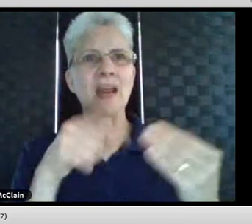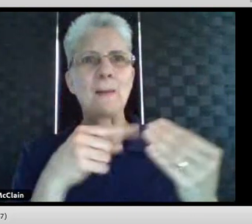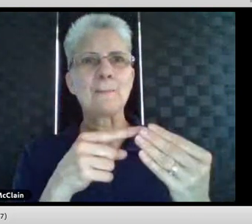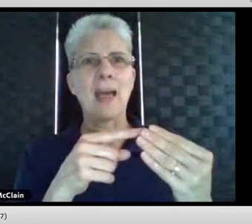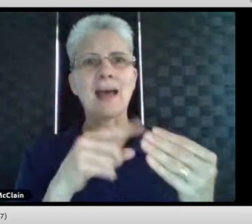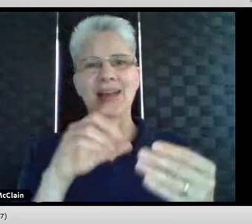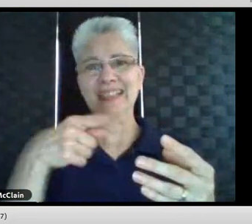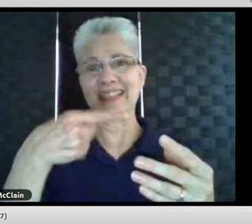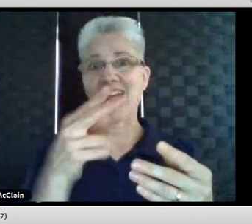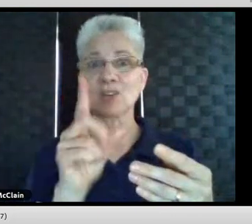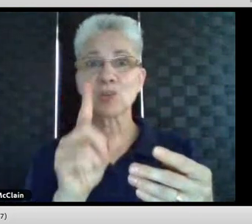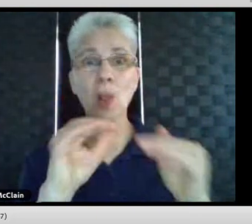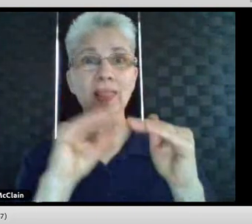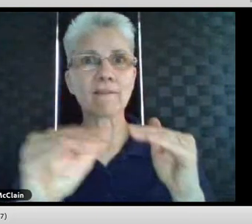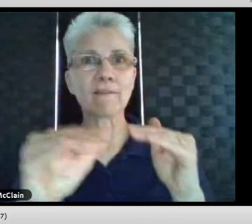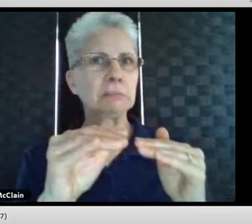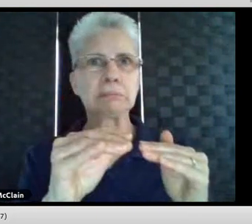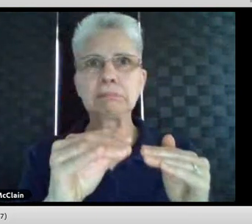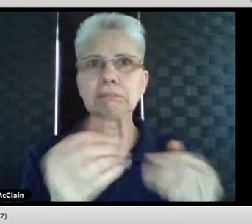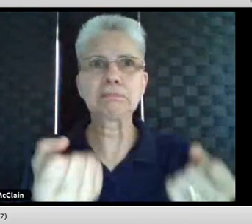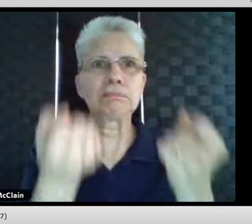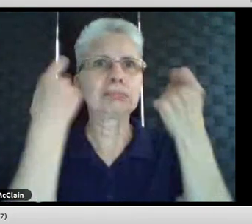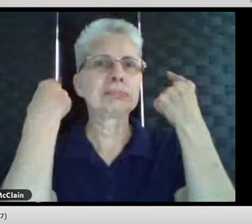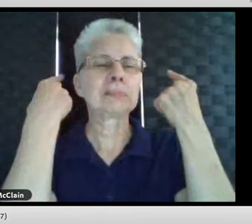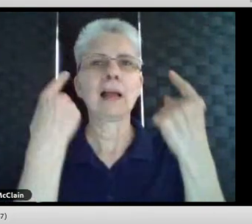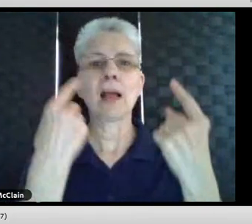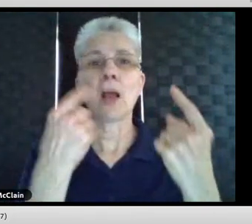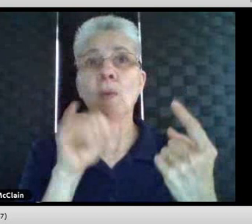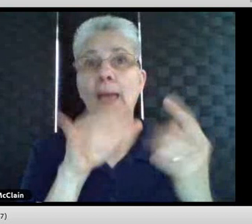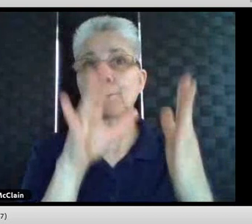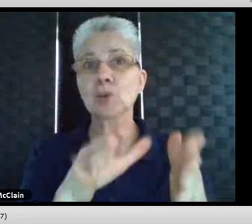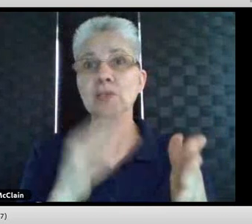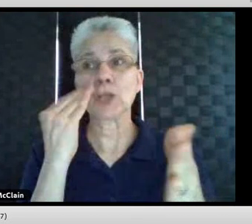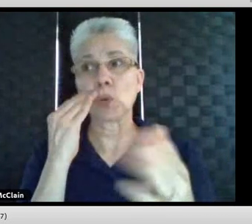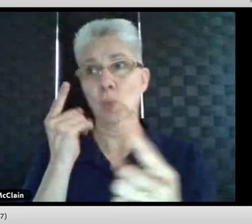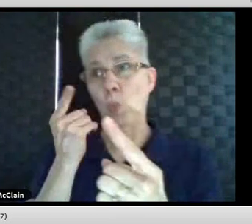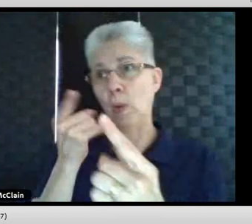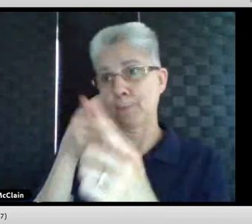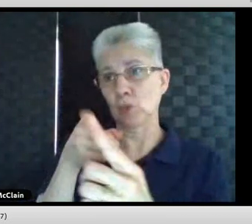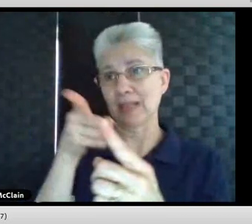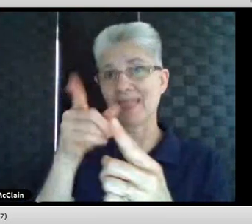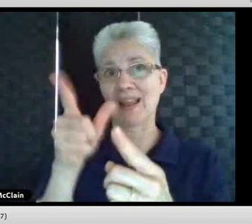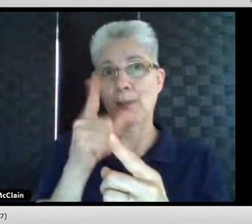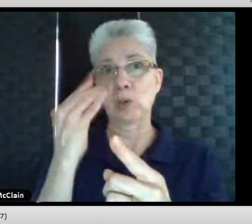or it's something that only this certain person in the library knows, it's okay to do that.